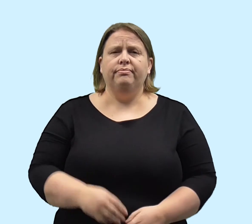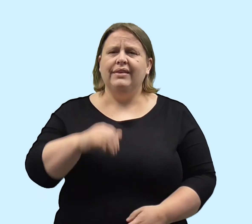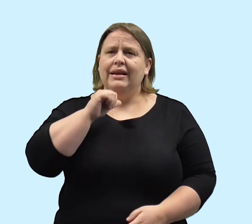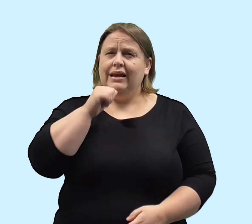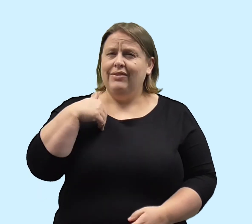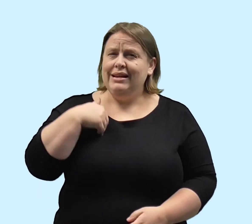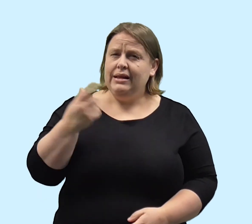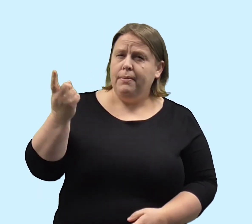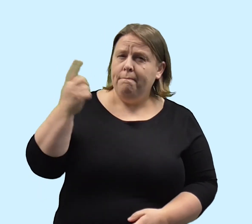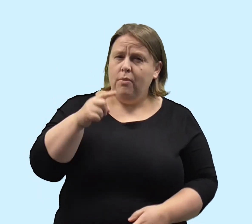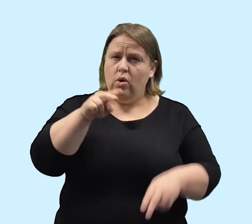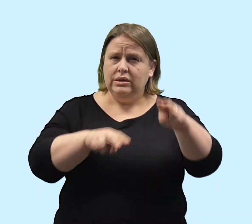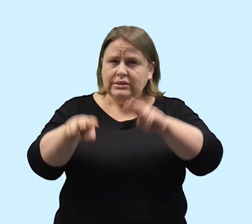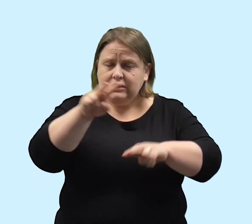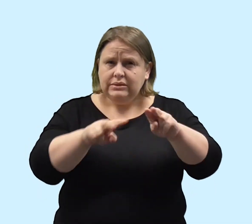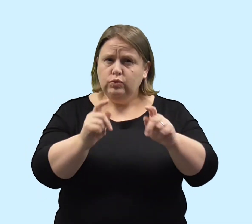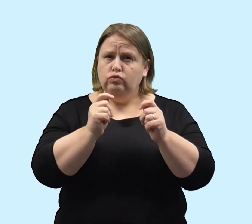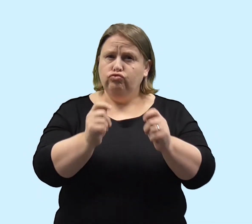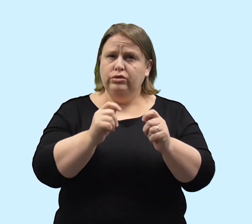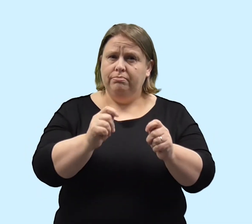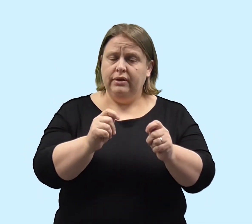If you require further assessment and treatment,